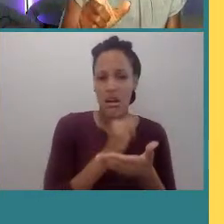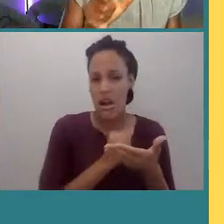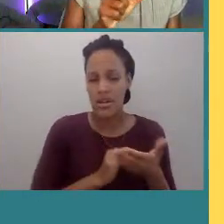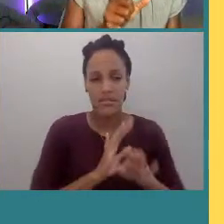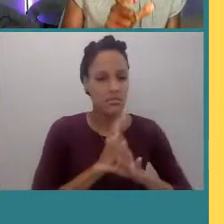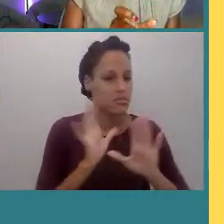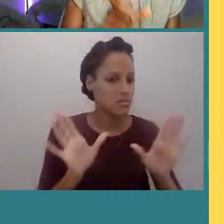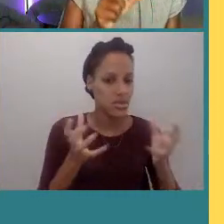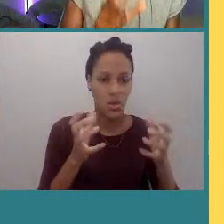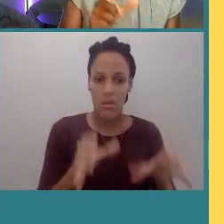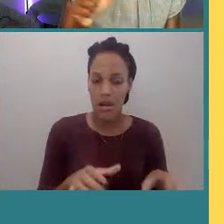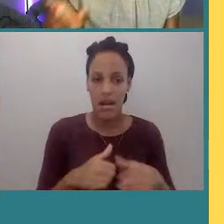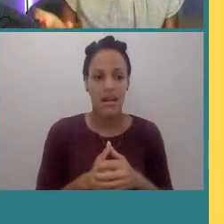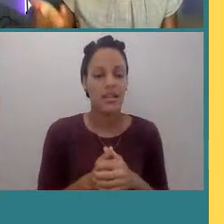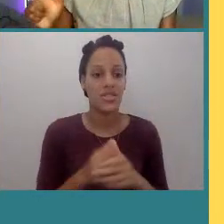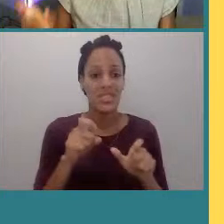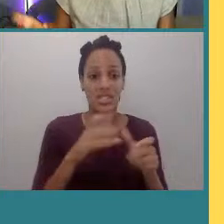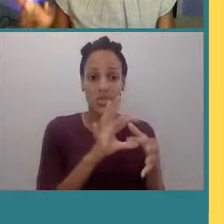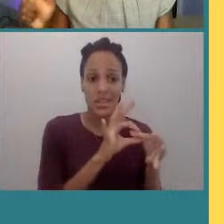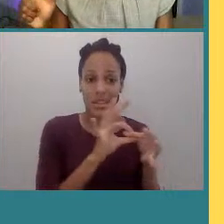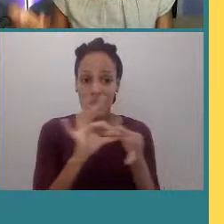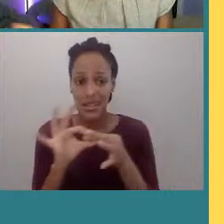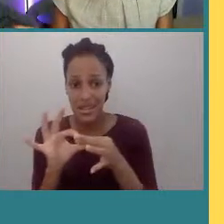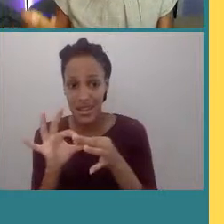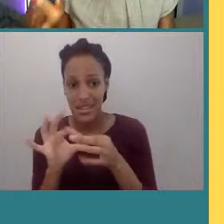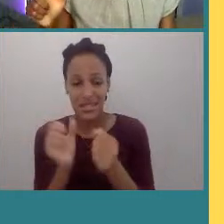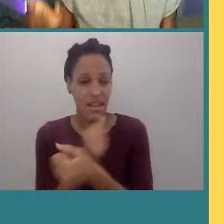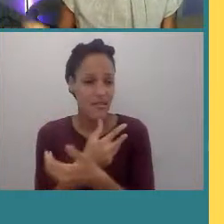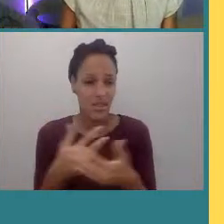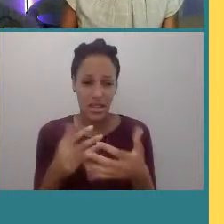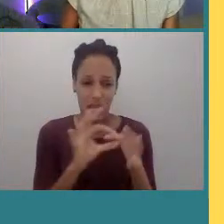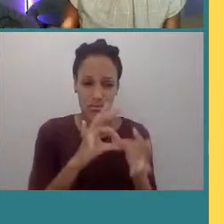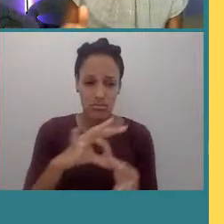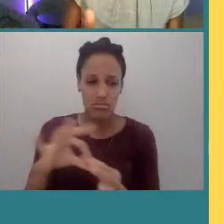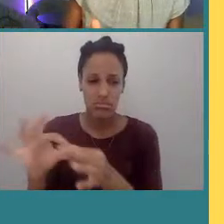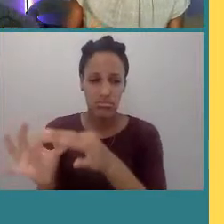linking that creative with the creative entrepreneur aspect.